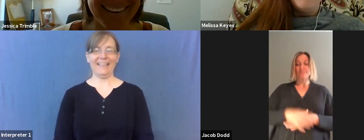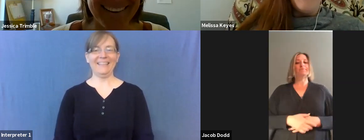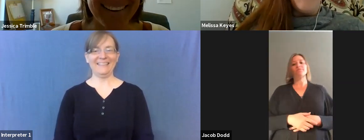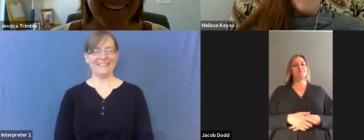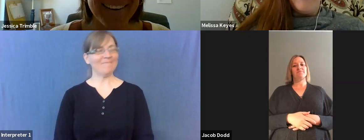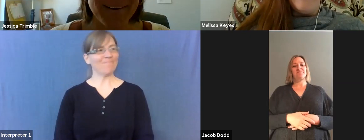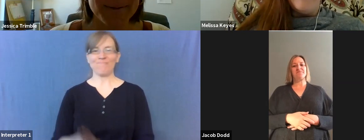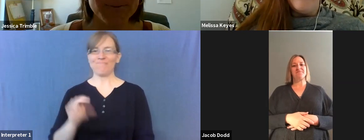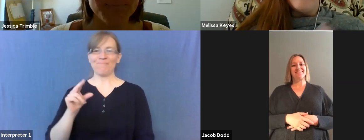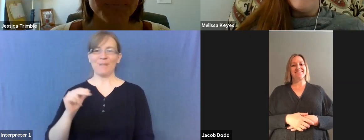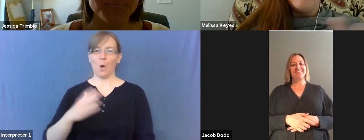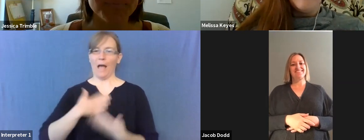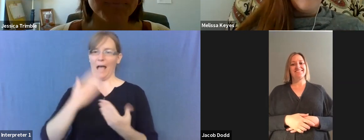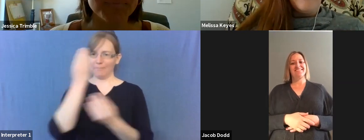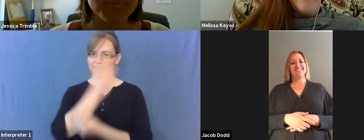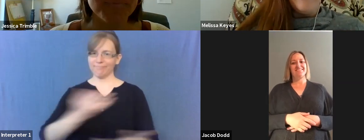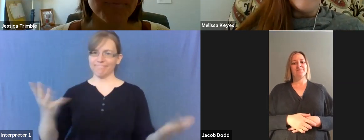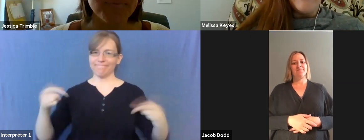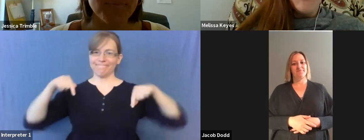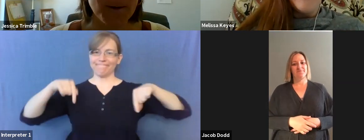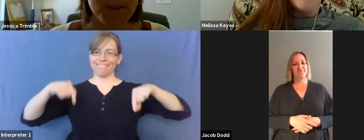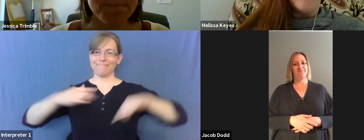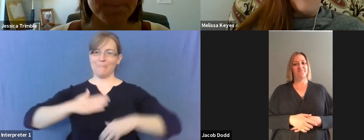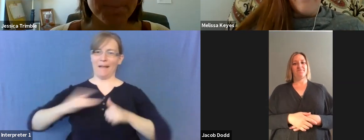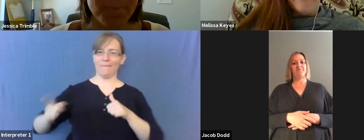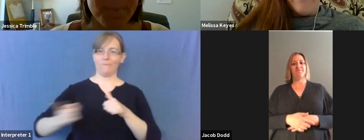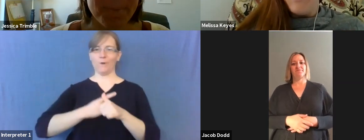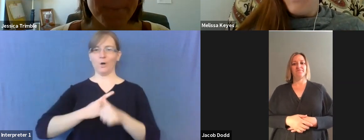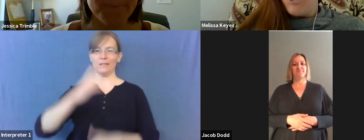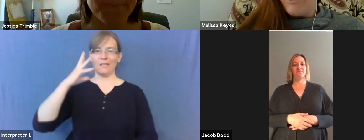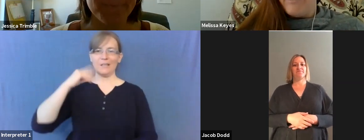So it's interesting to navigate that for sure.